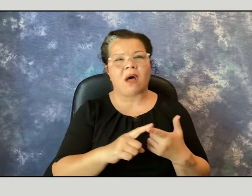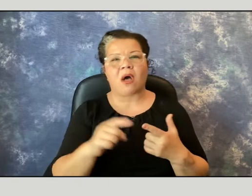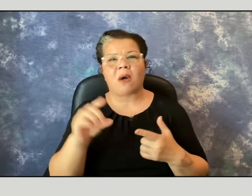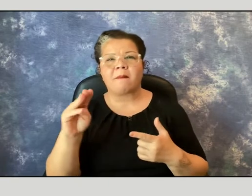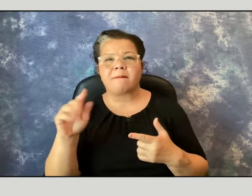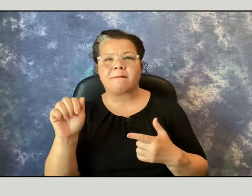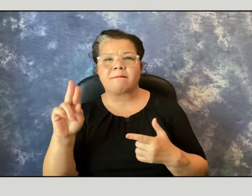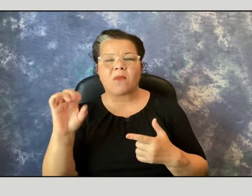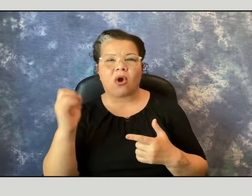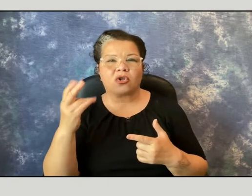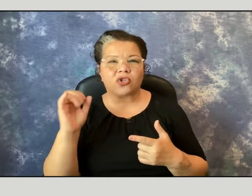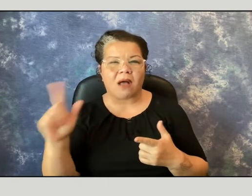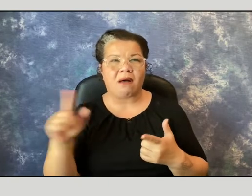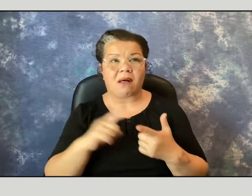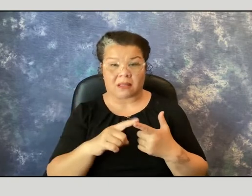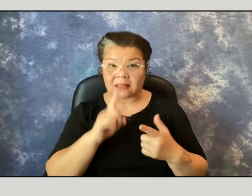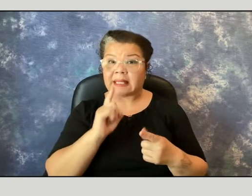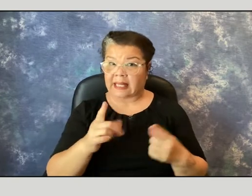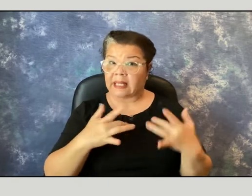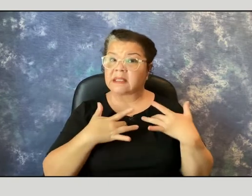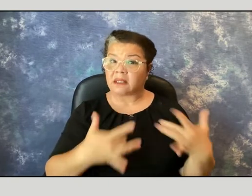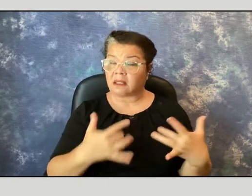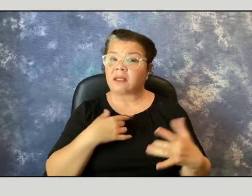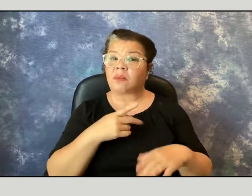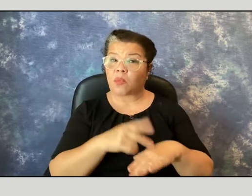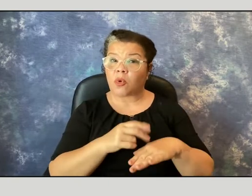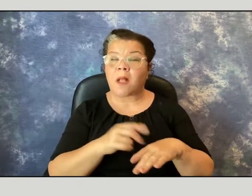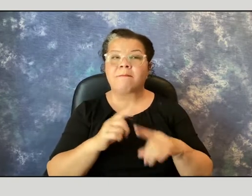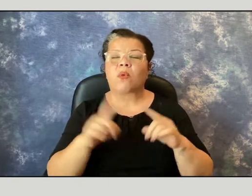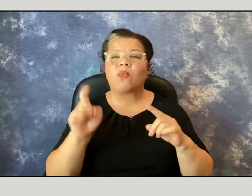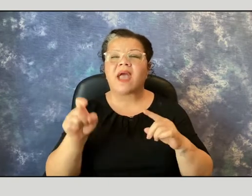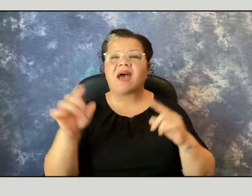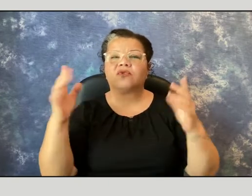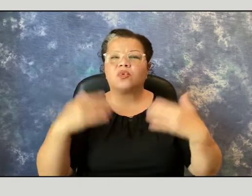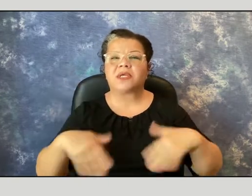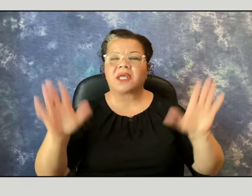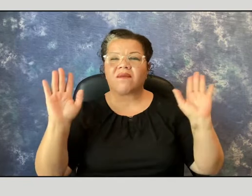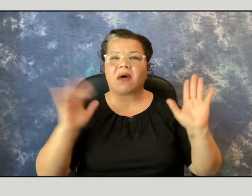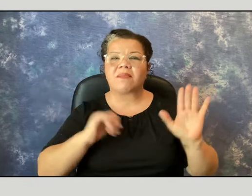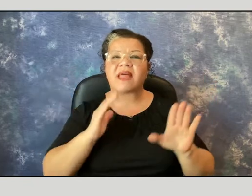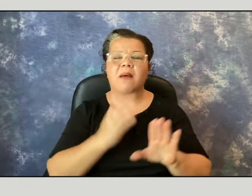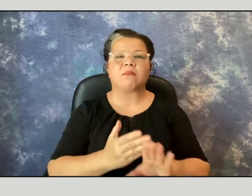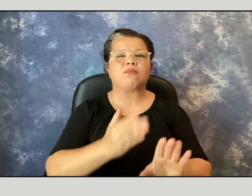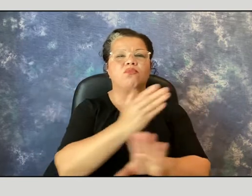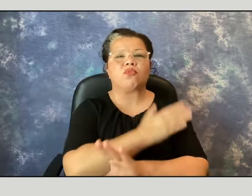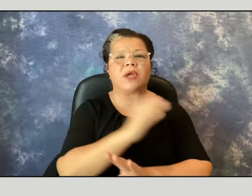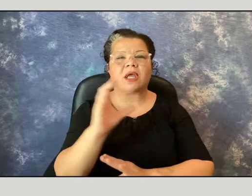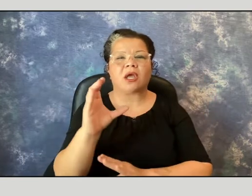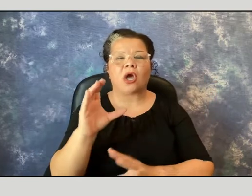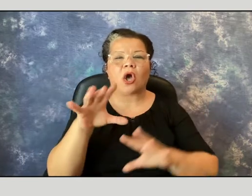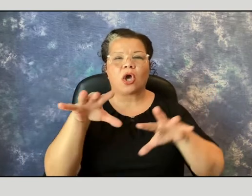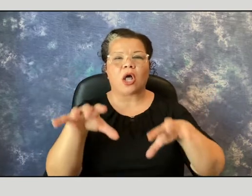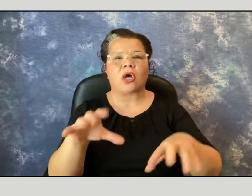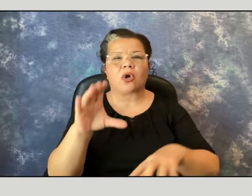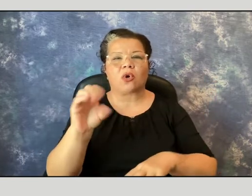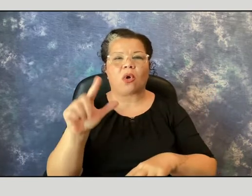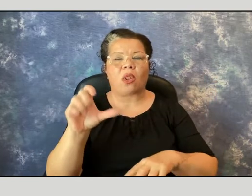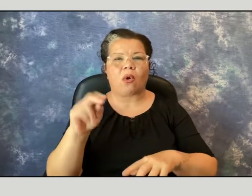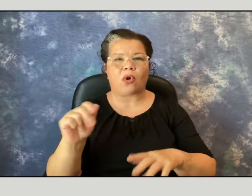we have to then kind of give up on having this authentic pre-colonial base to go back to, and that's something that all of the Caribbean